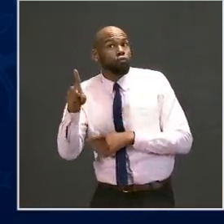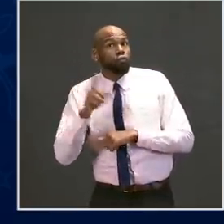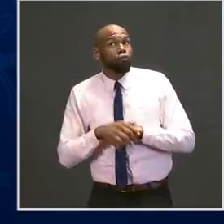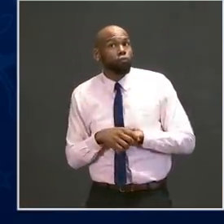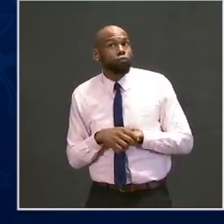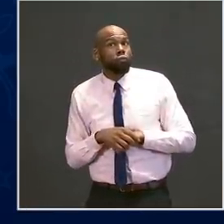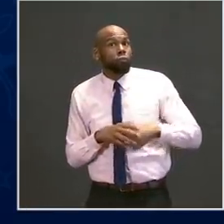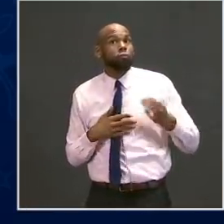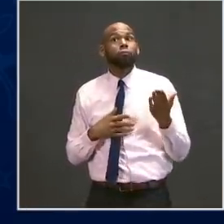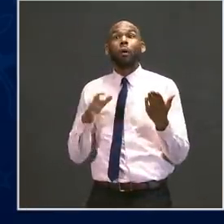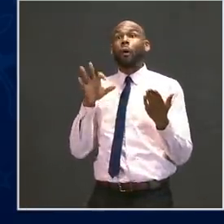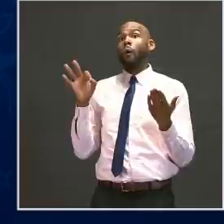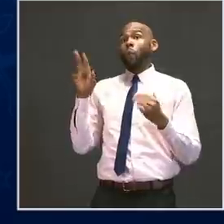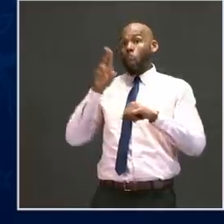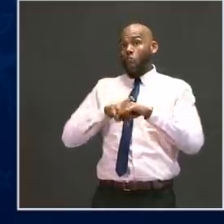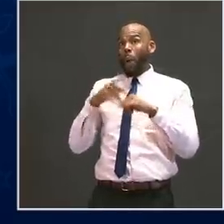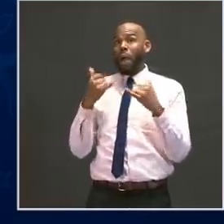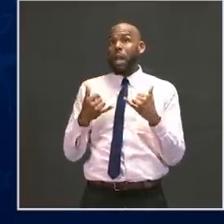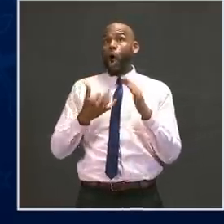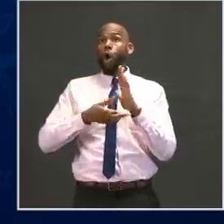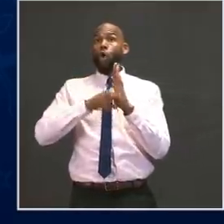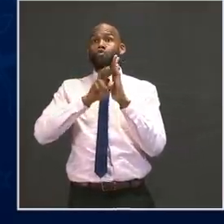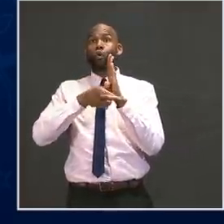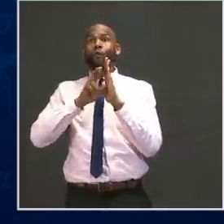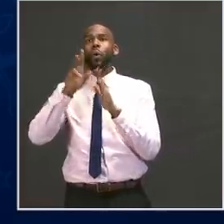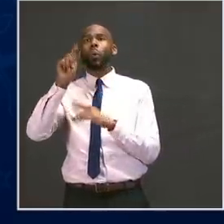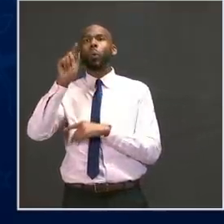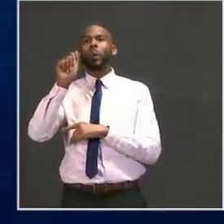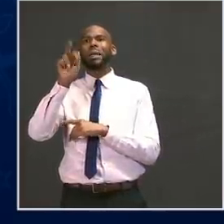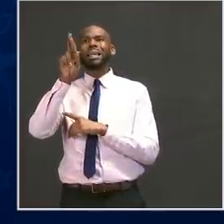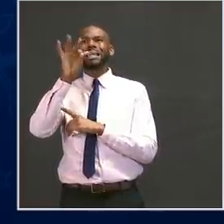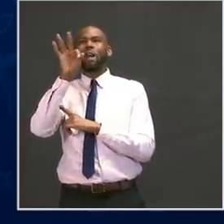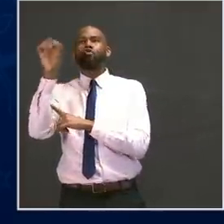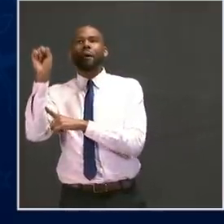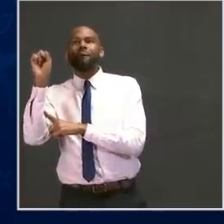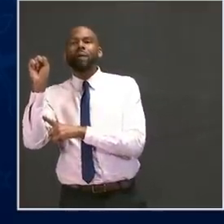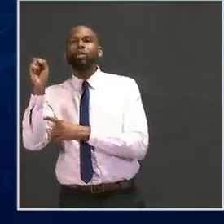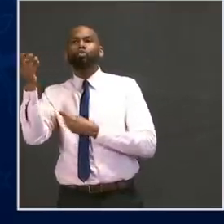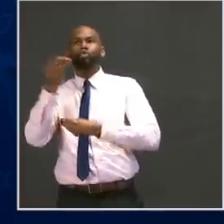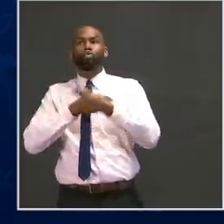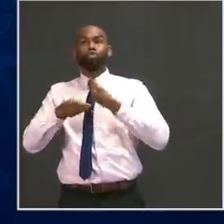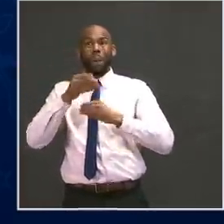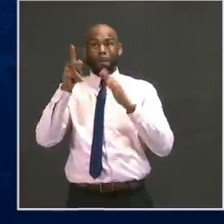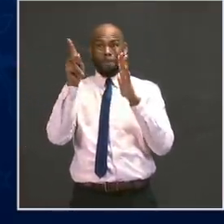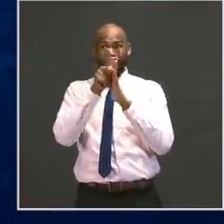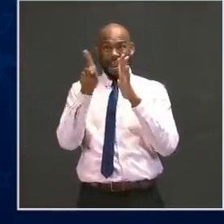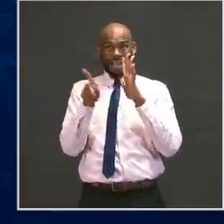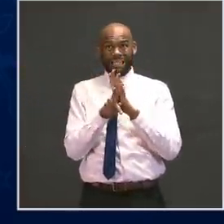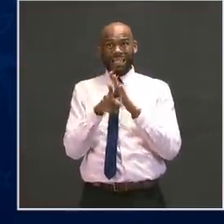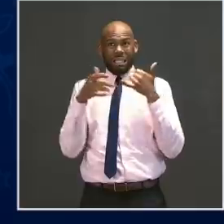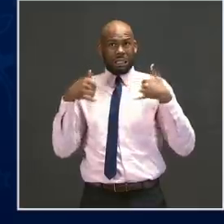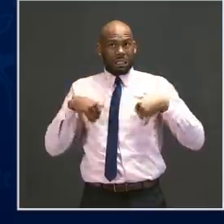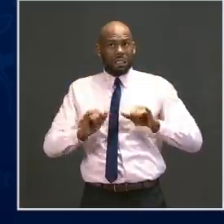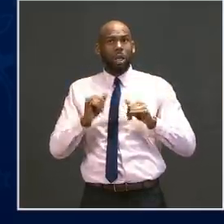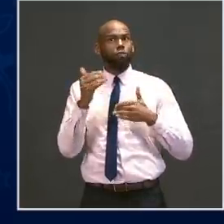there's a review of our tariffs and, I think, trade policies in place that is ongoing from the national security team.